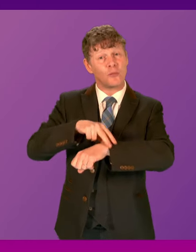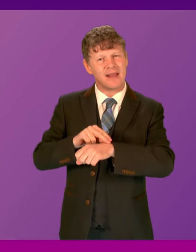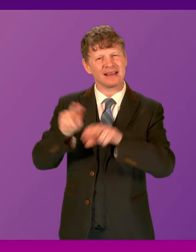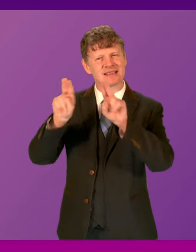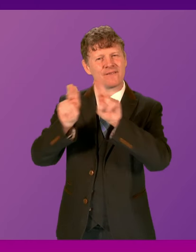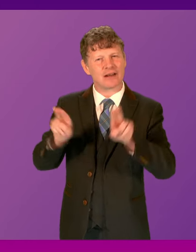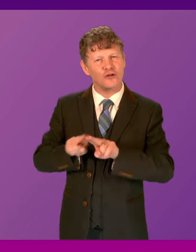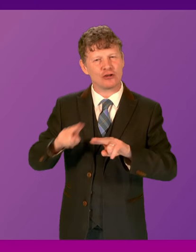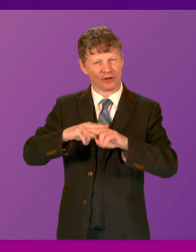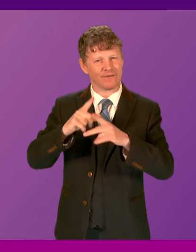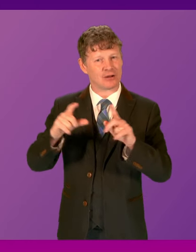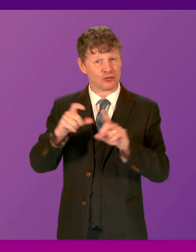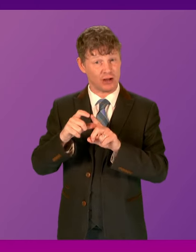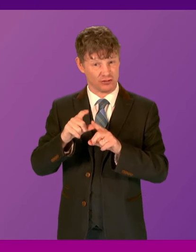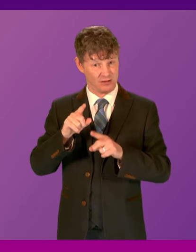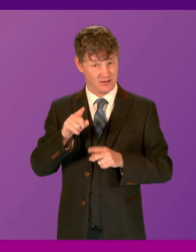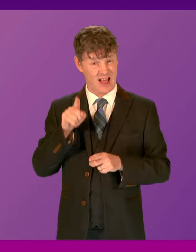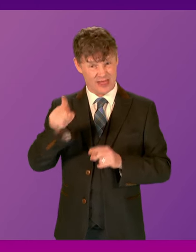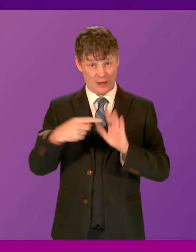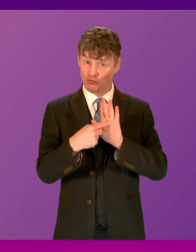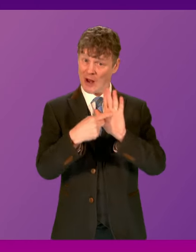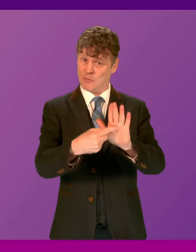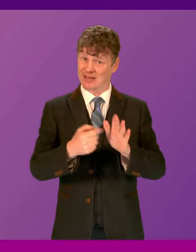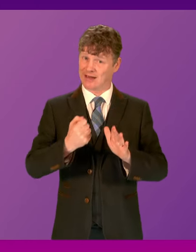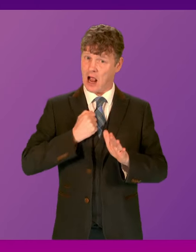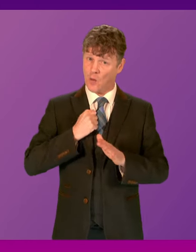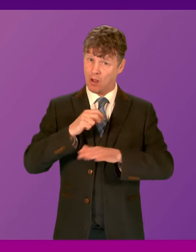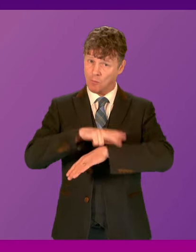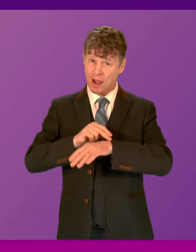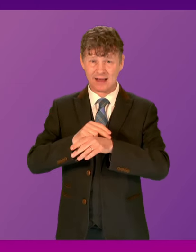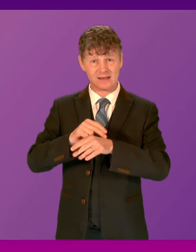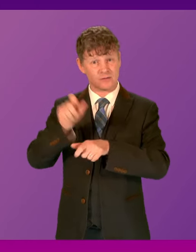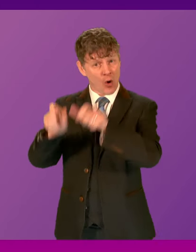which is the representative body of our police officers across Scotland.